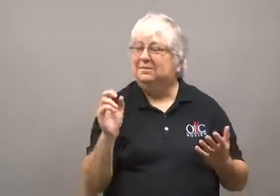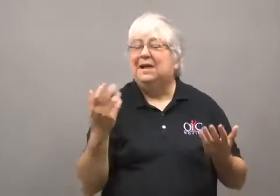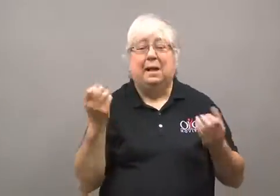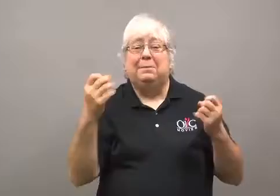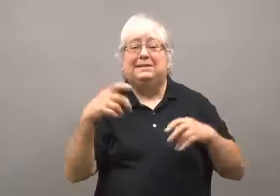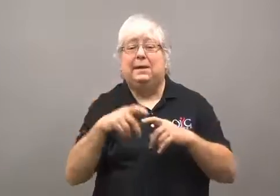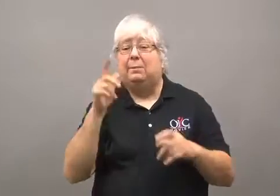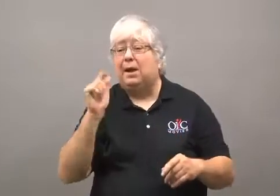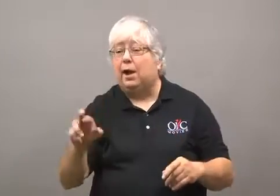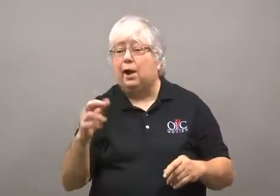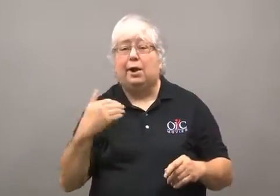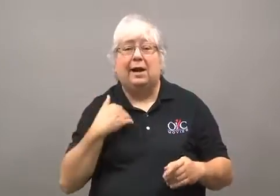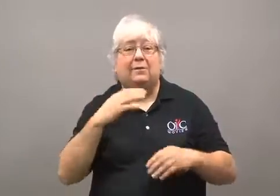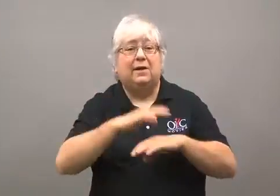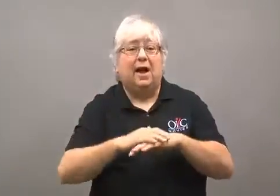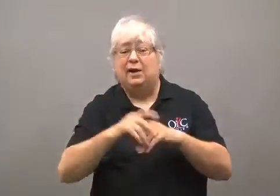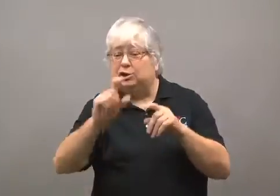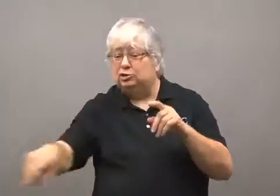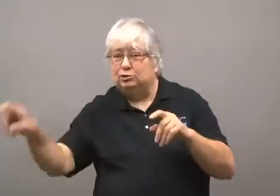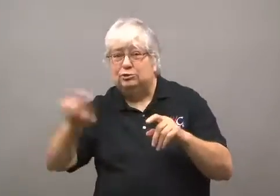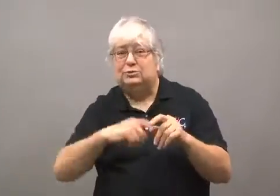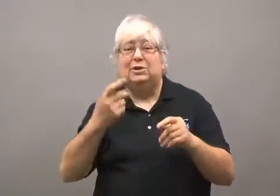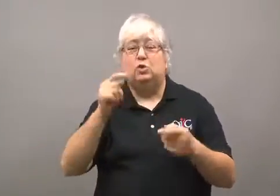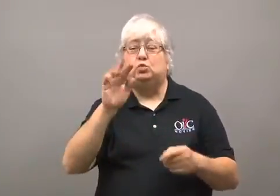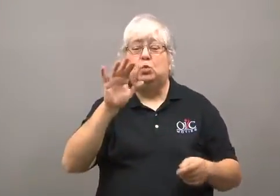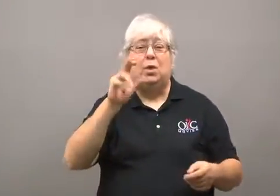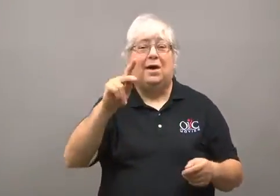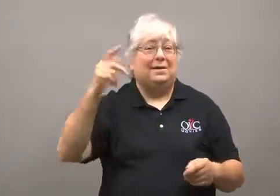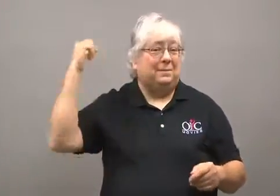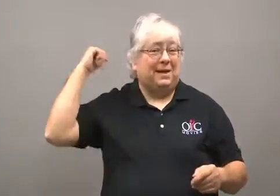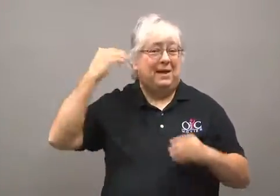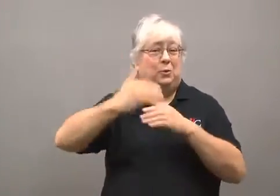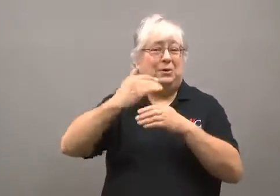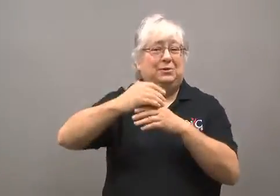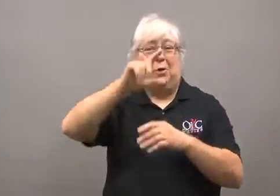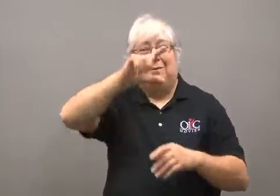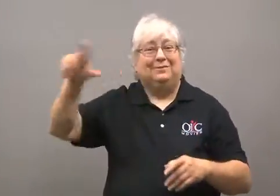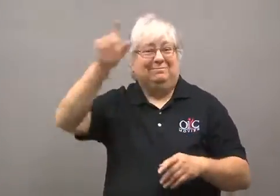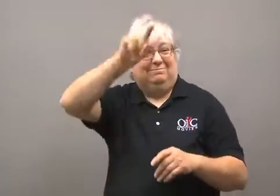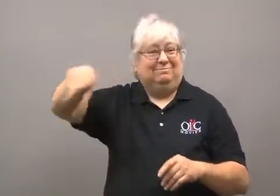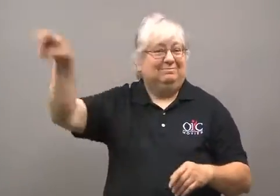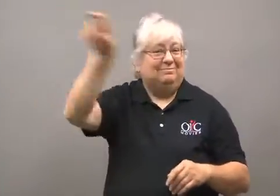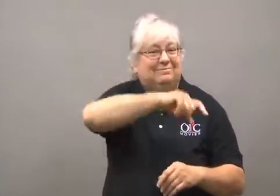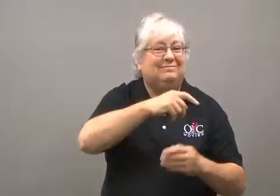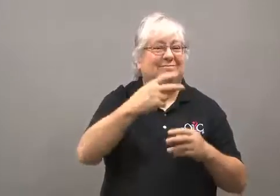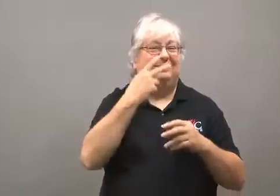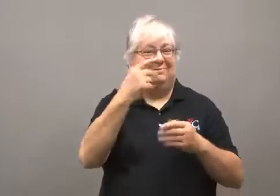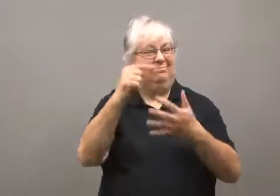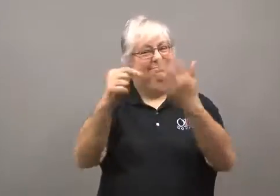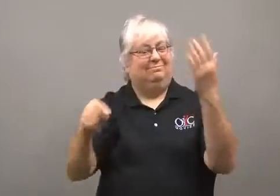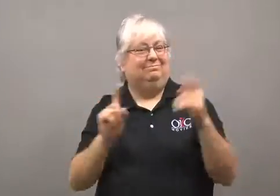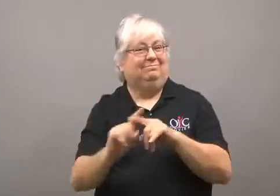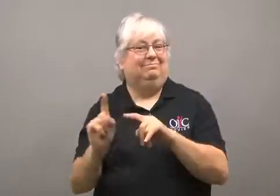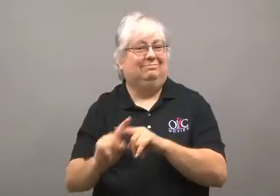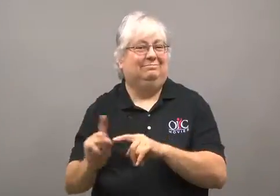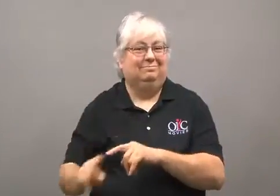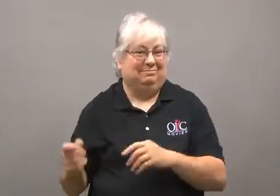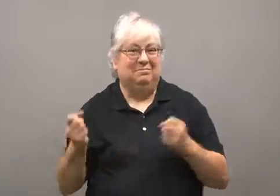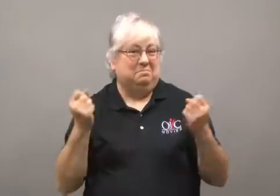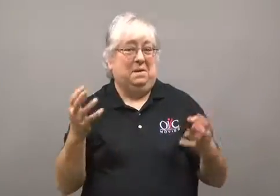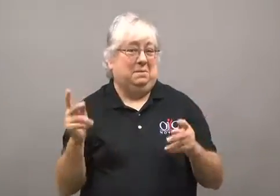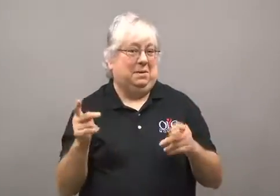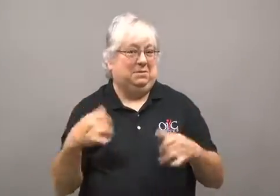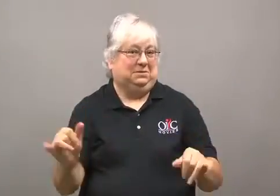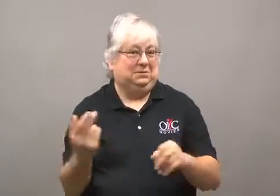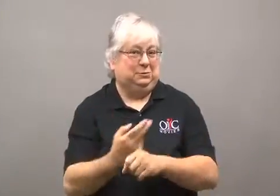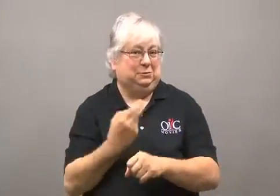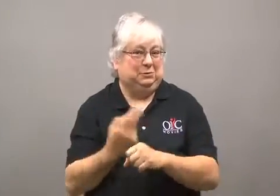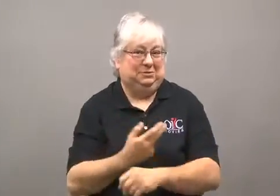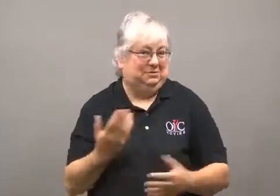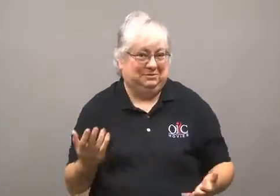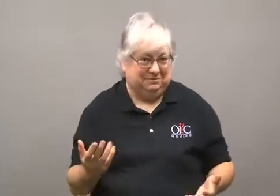Decals are seen on cars and on pickup truck rear windows and so on. A lot of people display it.